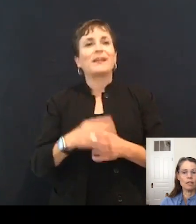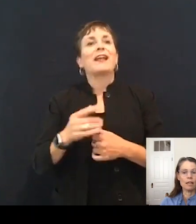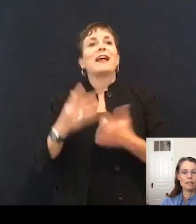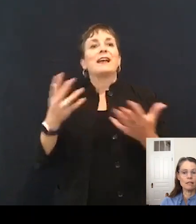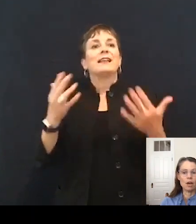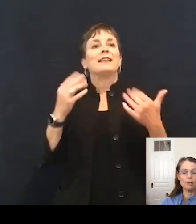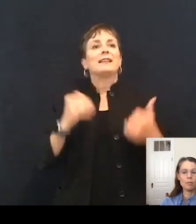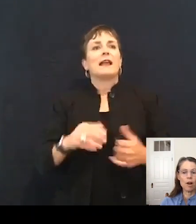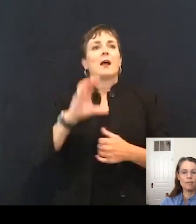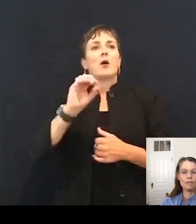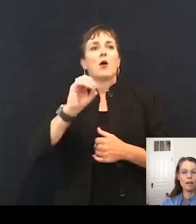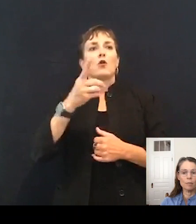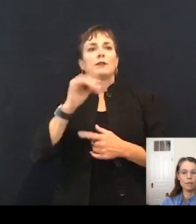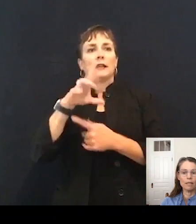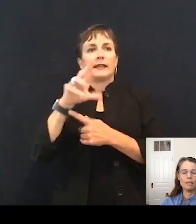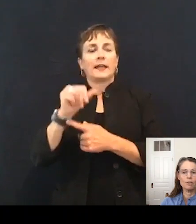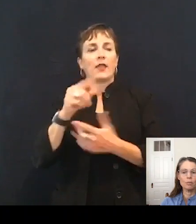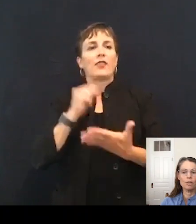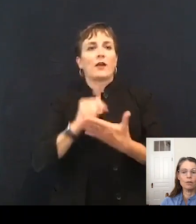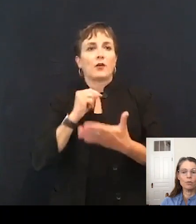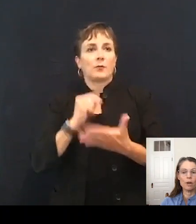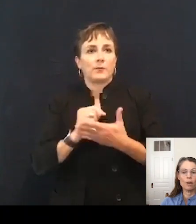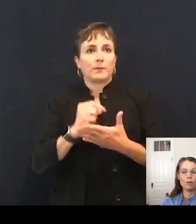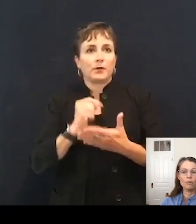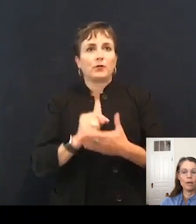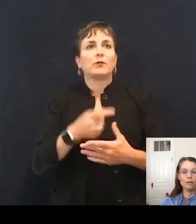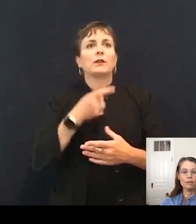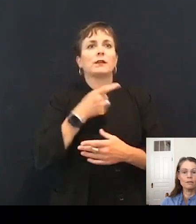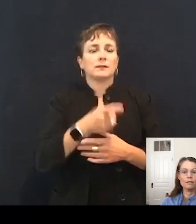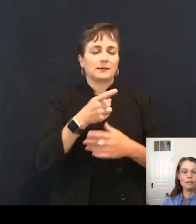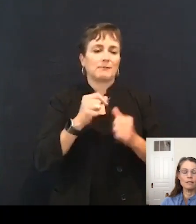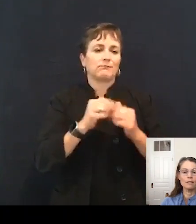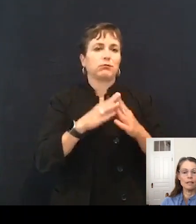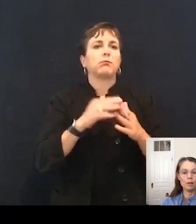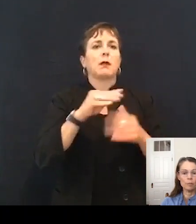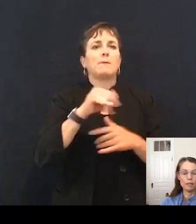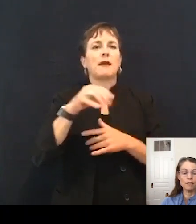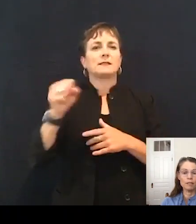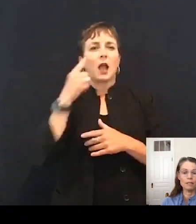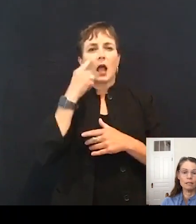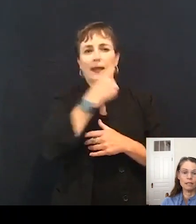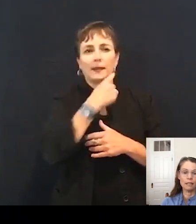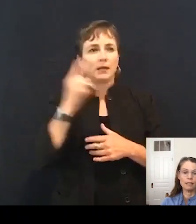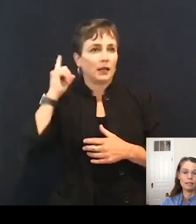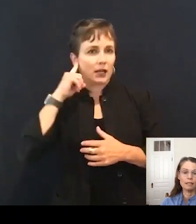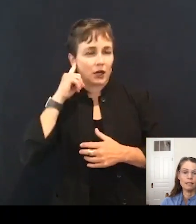as a non-profit company to bring rare retinal disease therapies to the clinic.